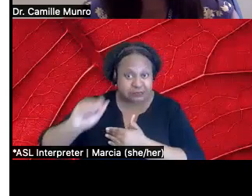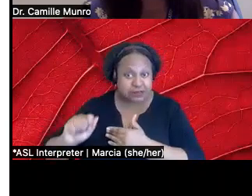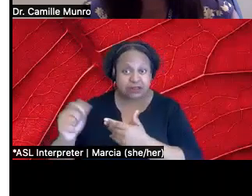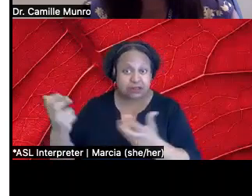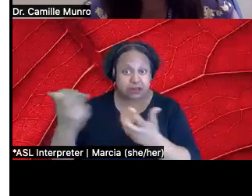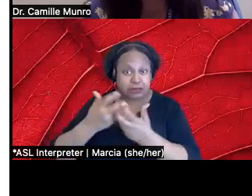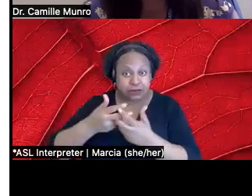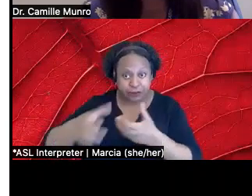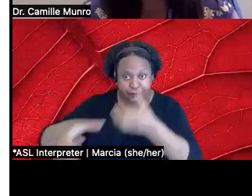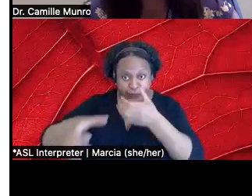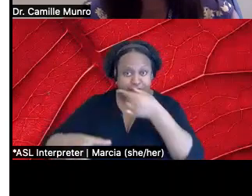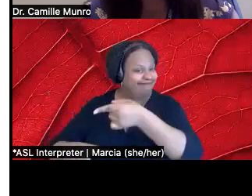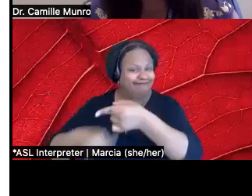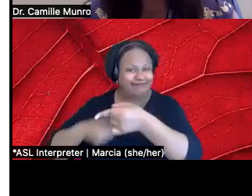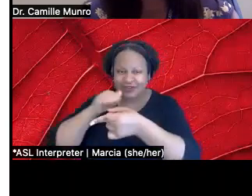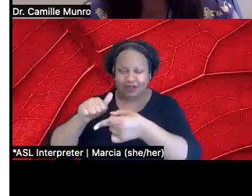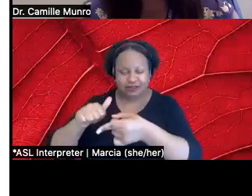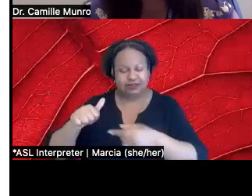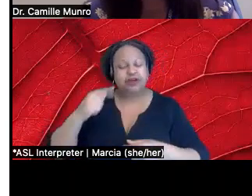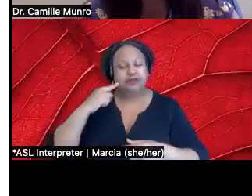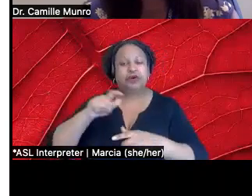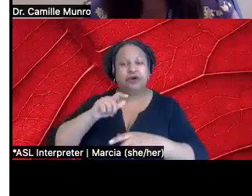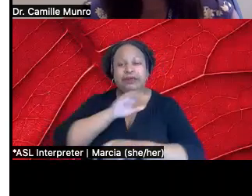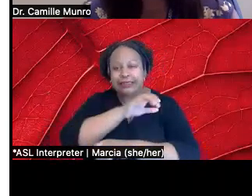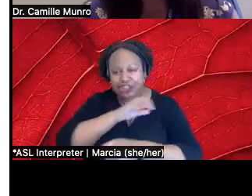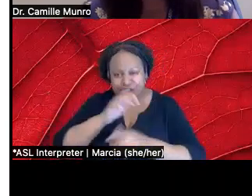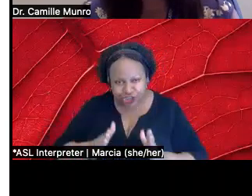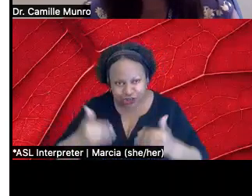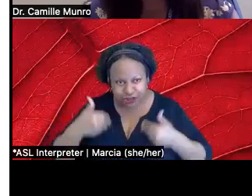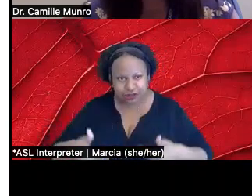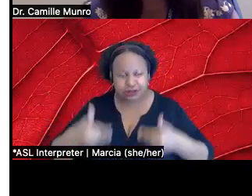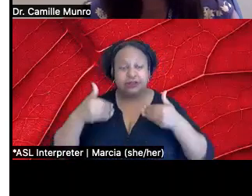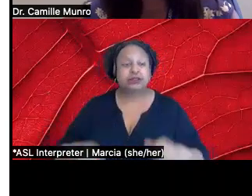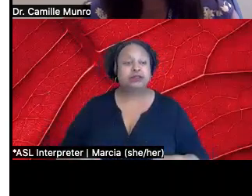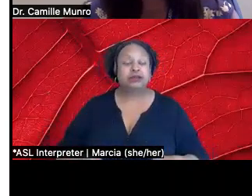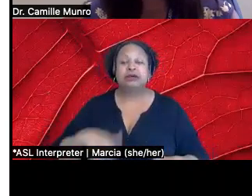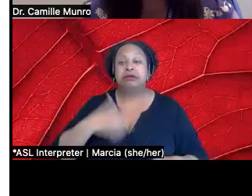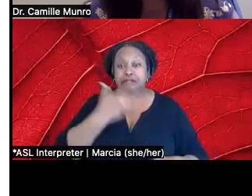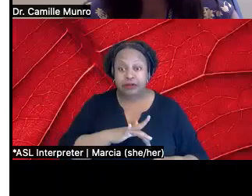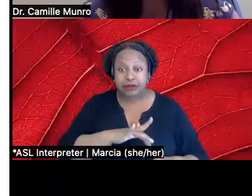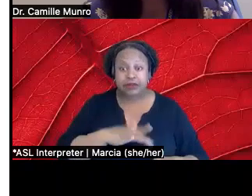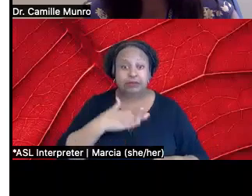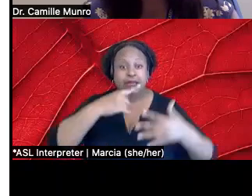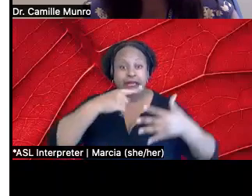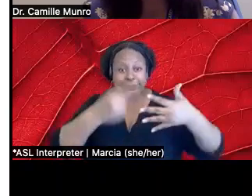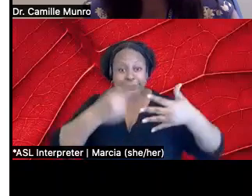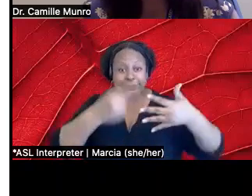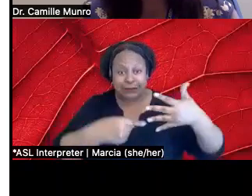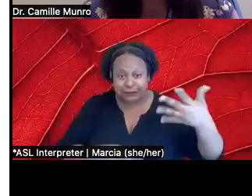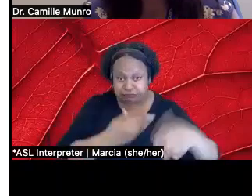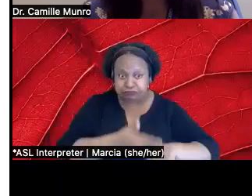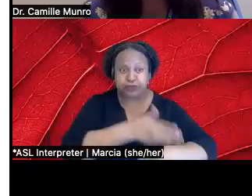So thankfully, my symptoms improved and my work capacity improved.